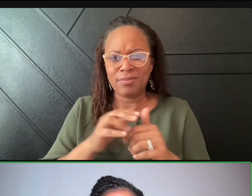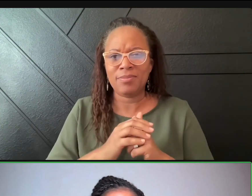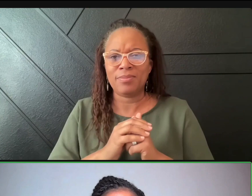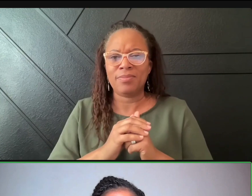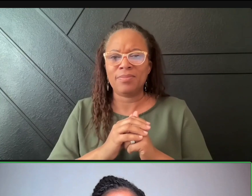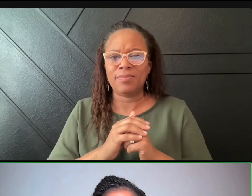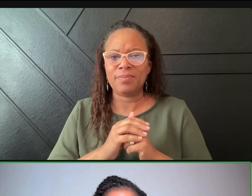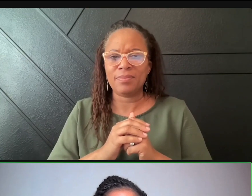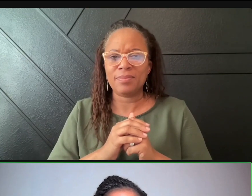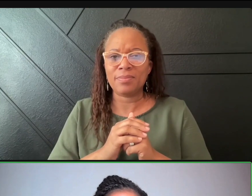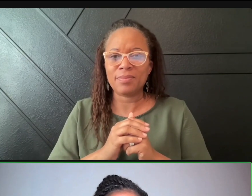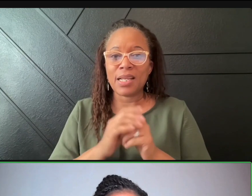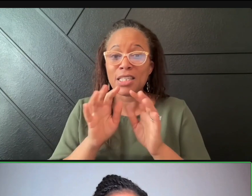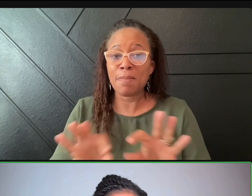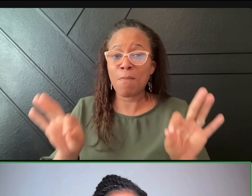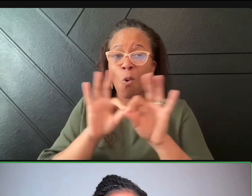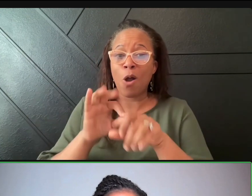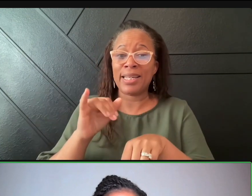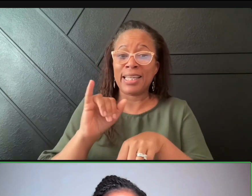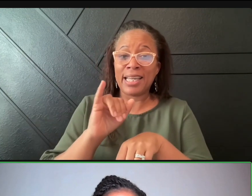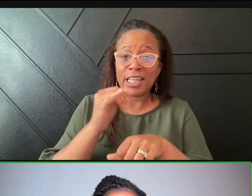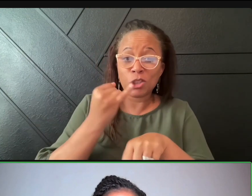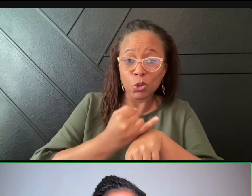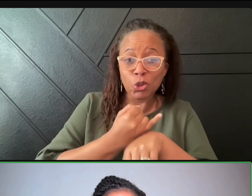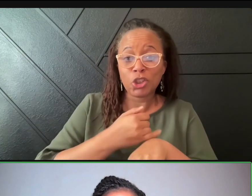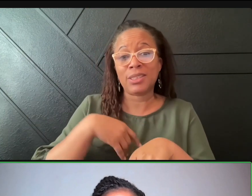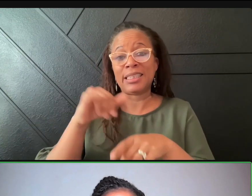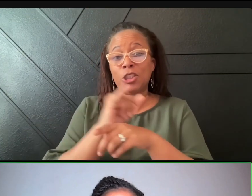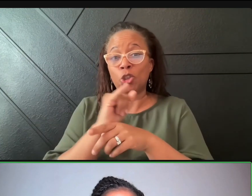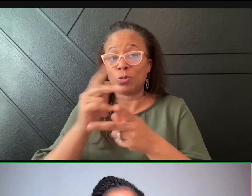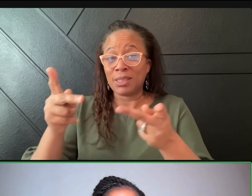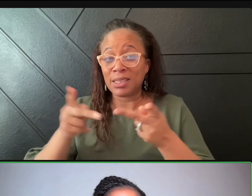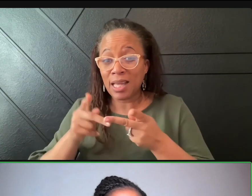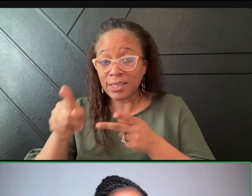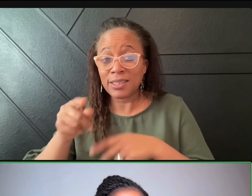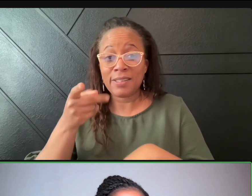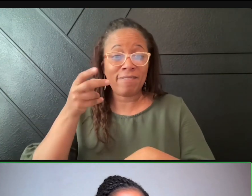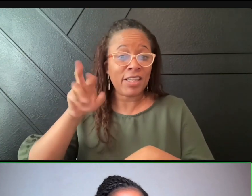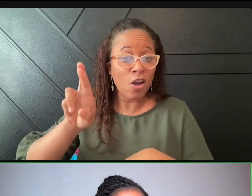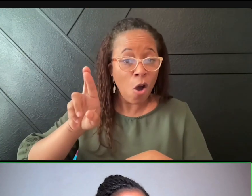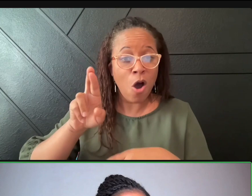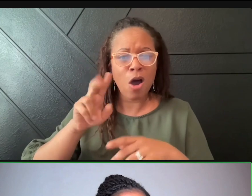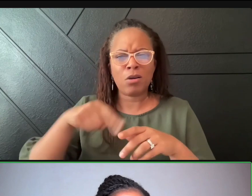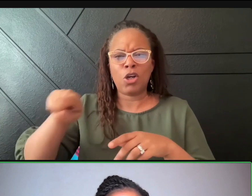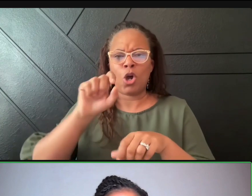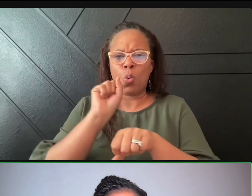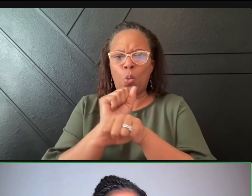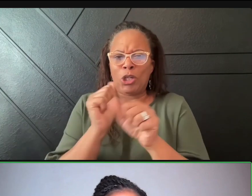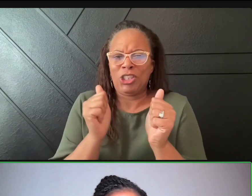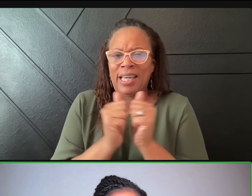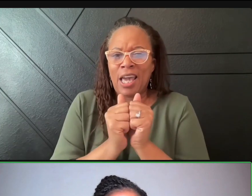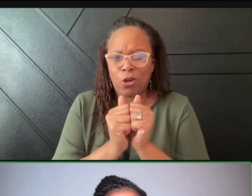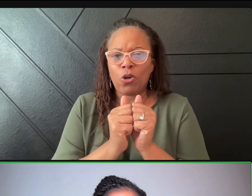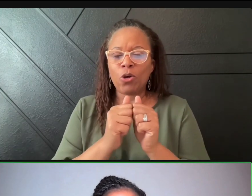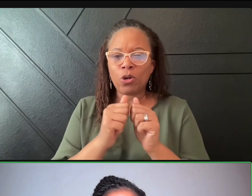is going to be primary in this process. It's important that any institution, internship site,